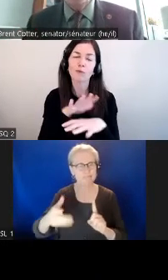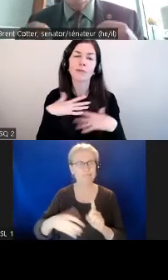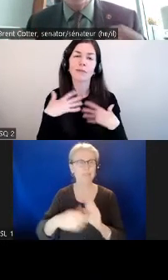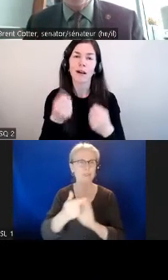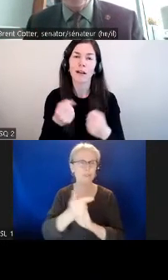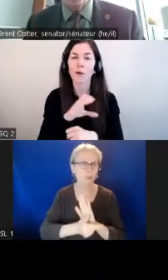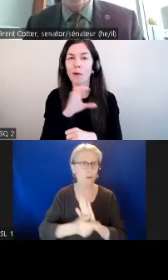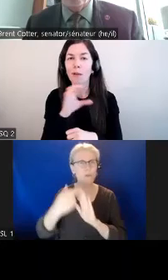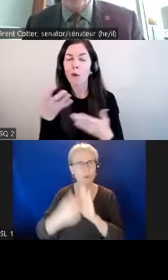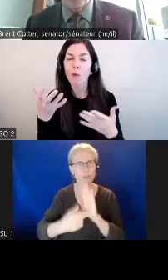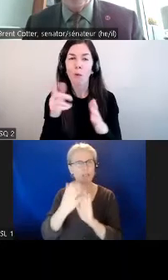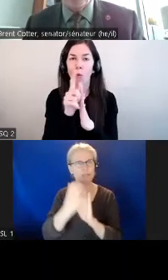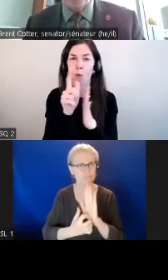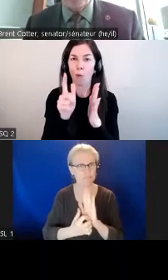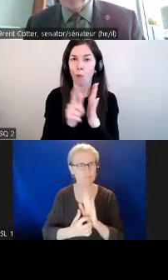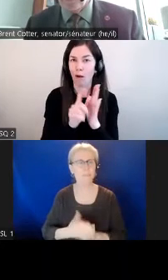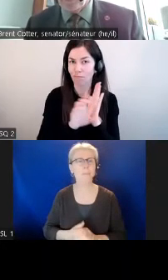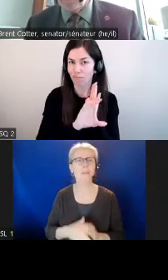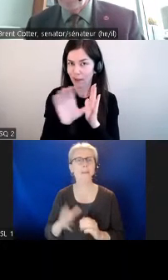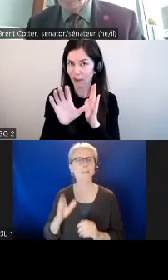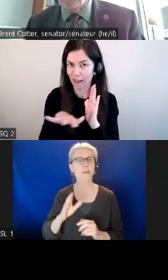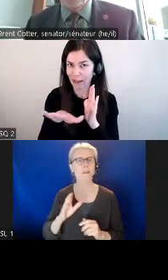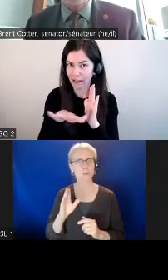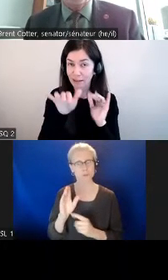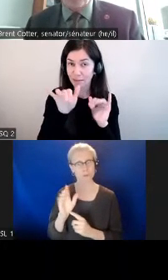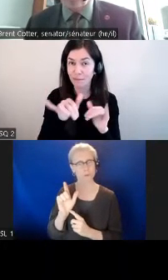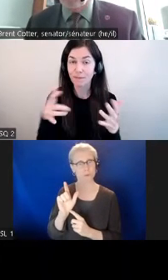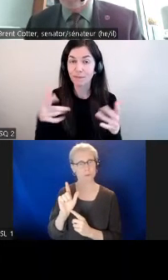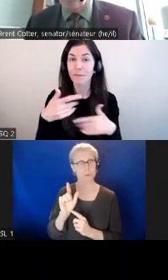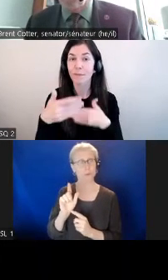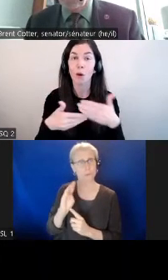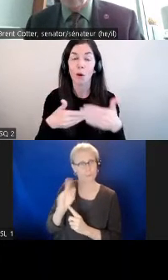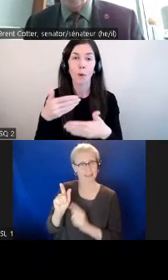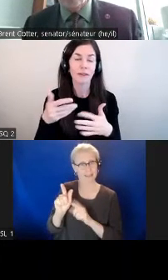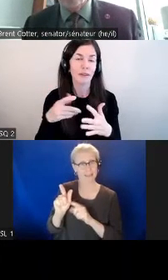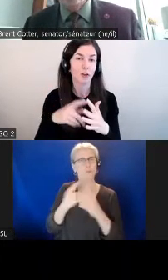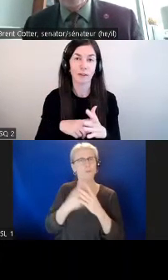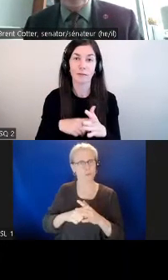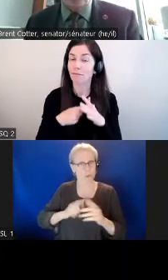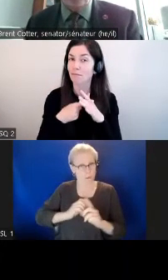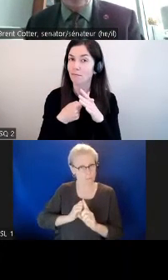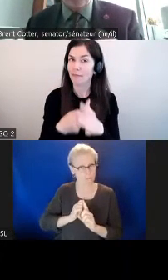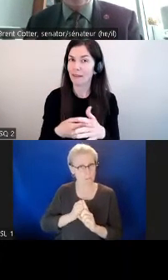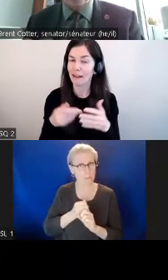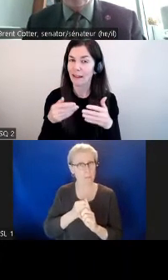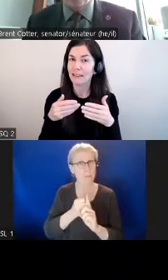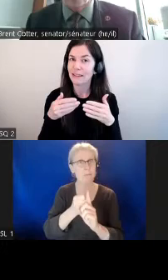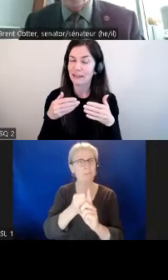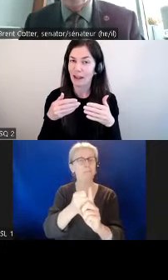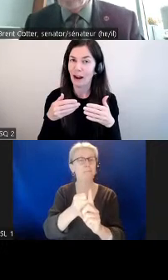THE BILL IS THE INITIAL PROCESS THAT GETS THAT STARTED. YOU CAN SEE WHAT IS SET OUT ON THE